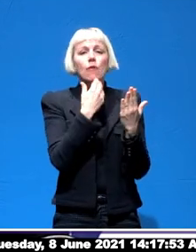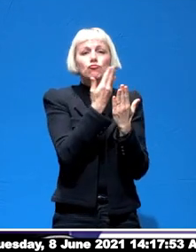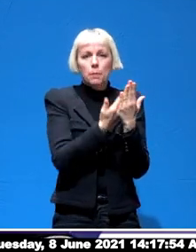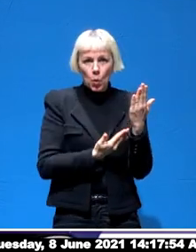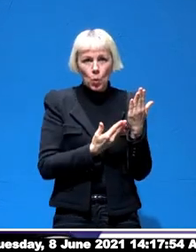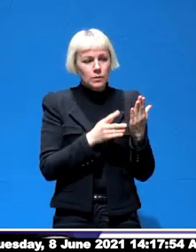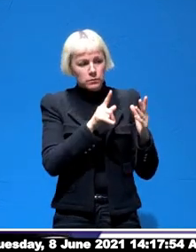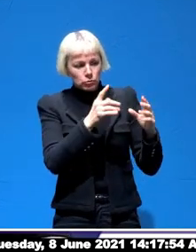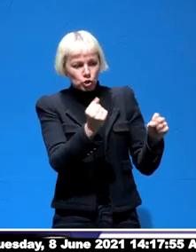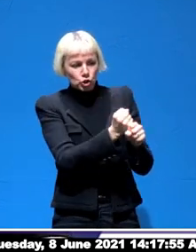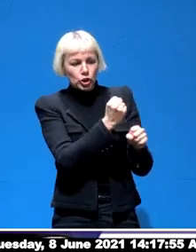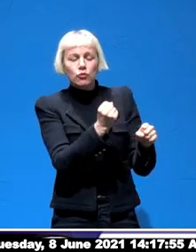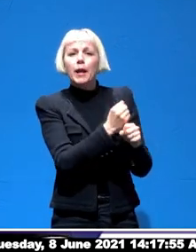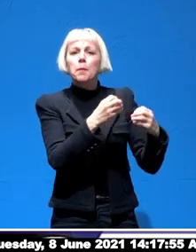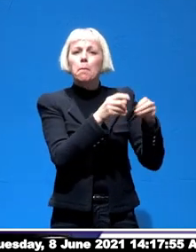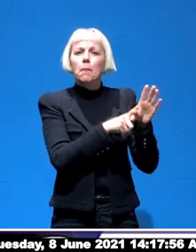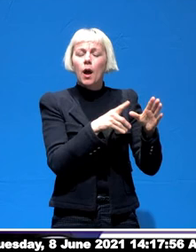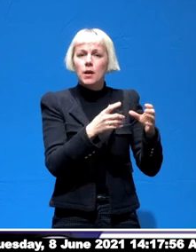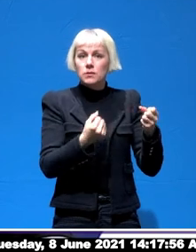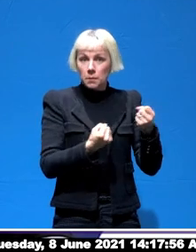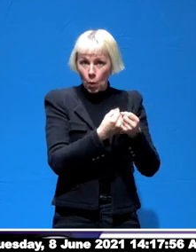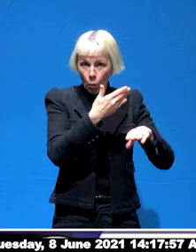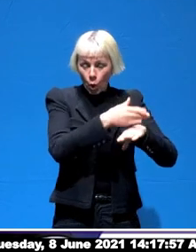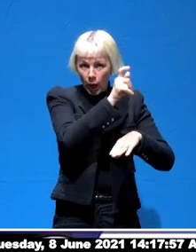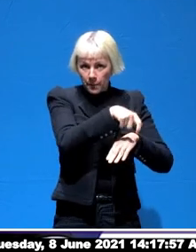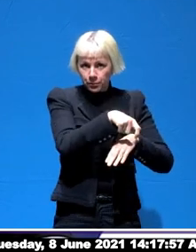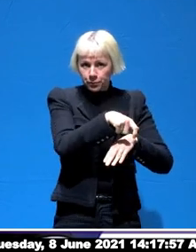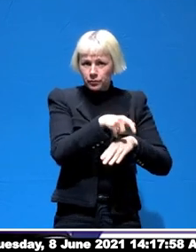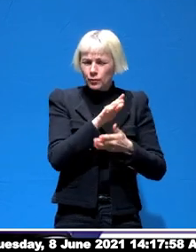Now, is that a reference to this or is it a reference to a previous incident?